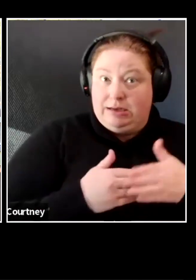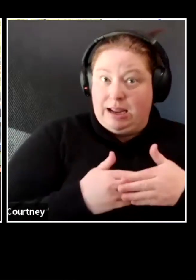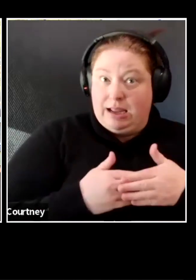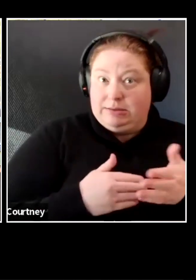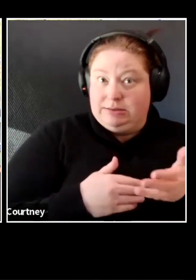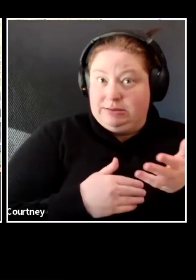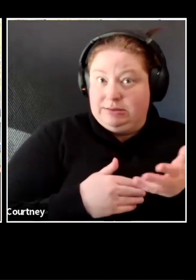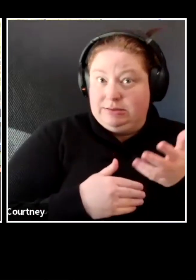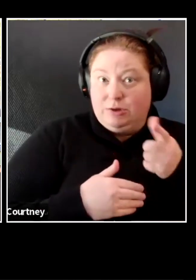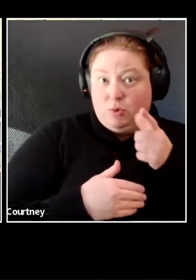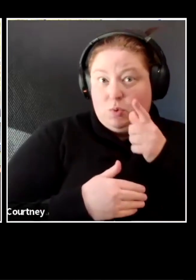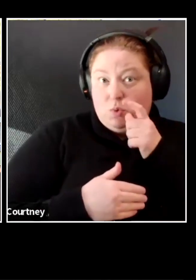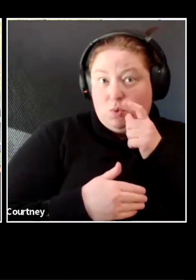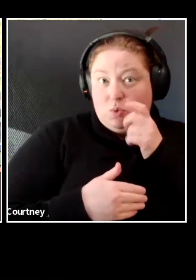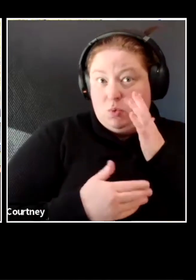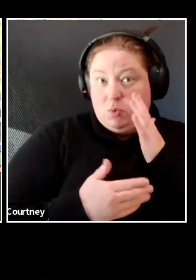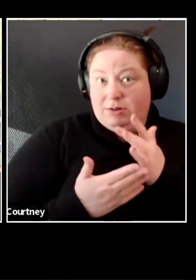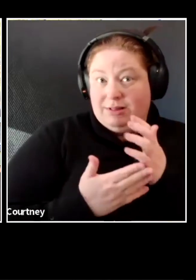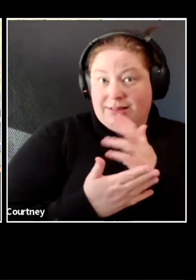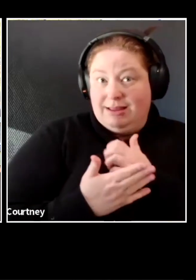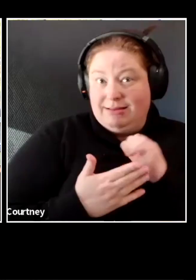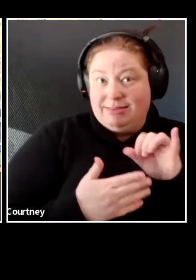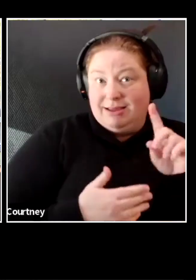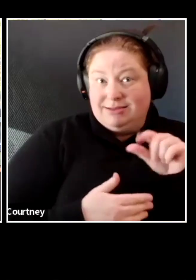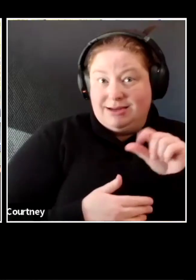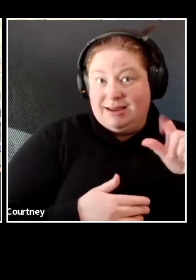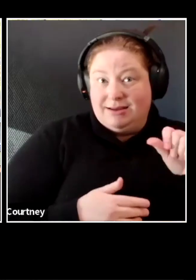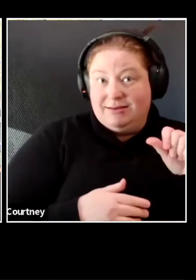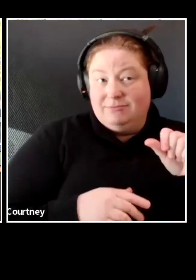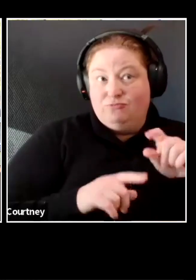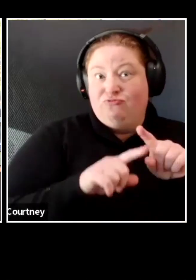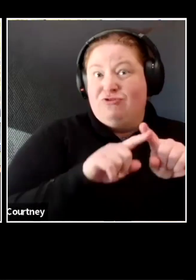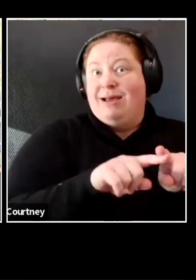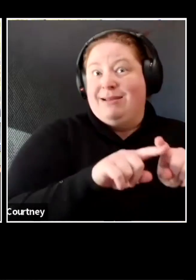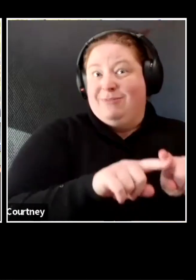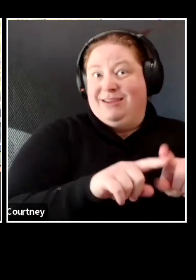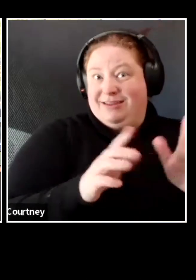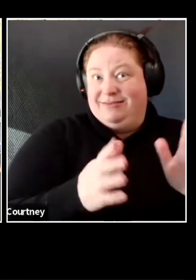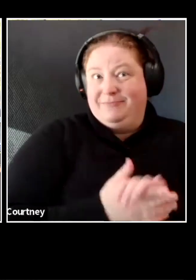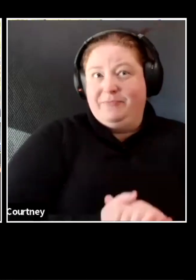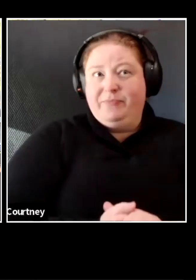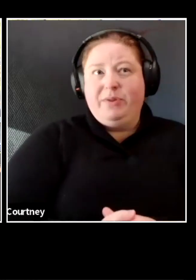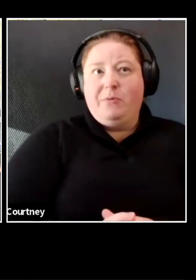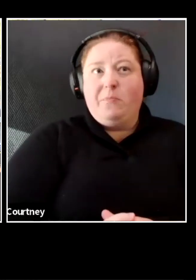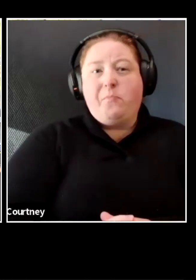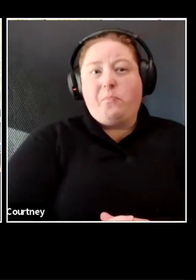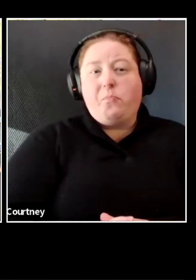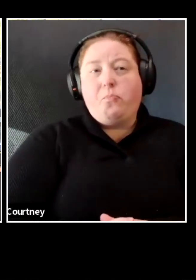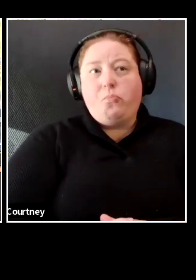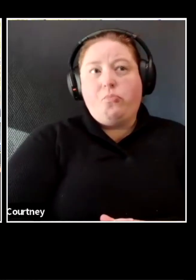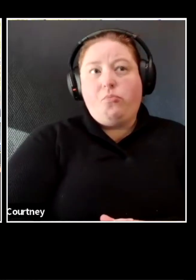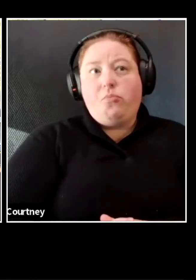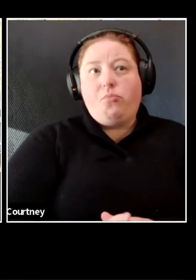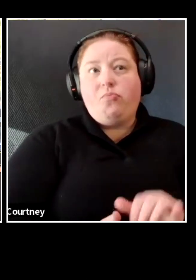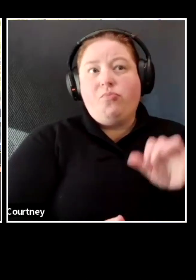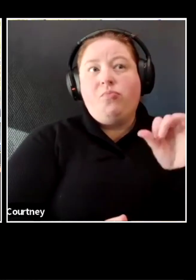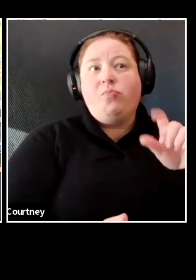collect that data reliably and and that's sort of the question we want to partner on answering